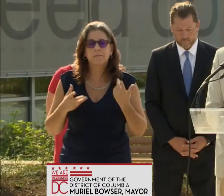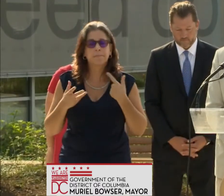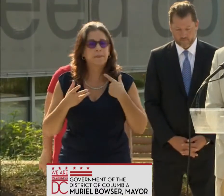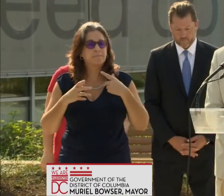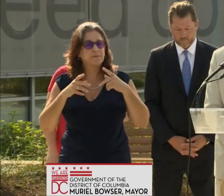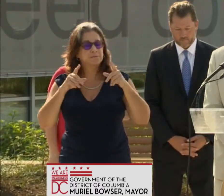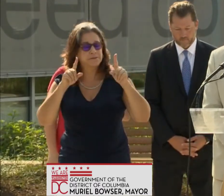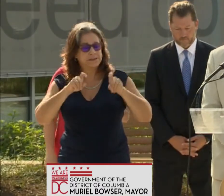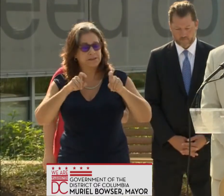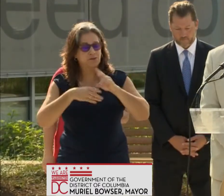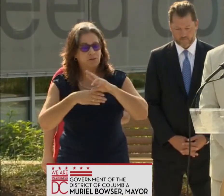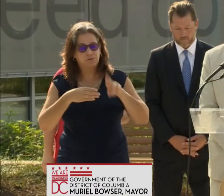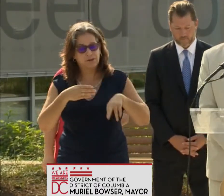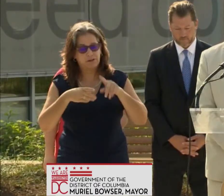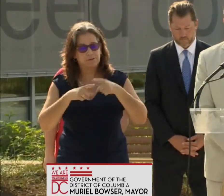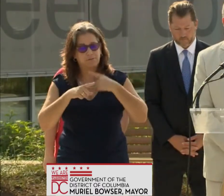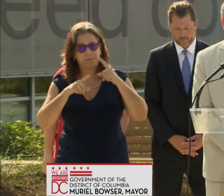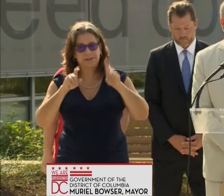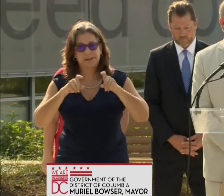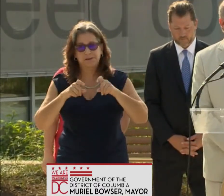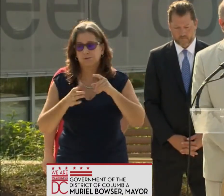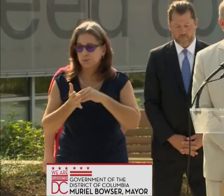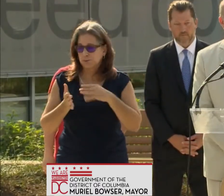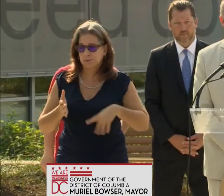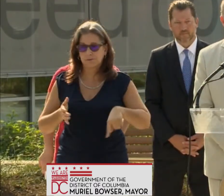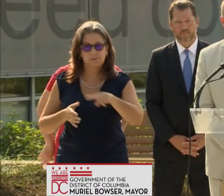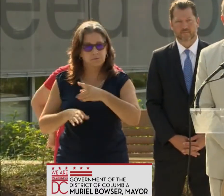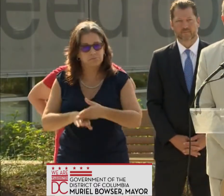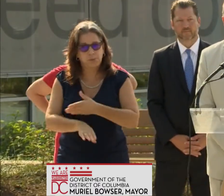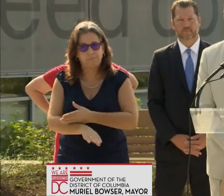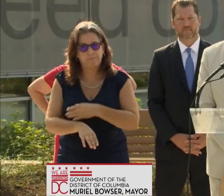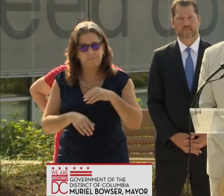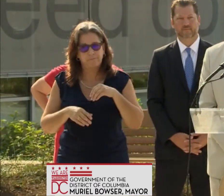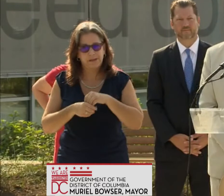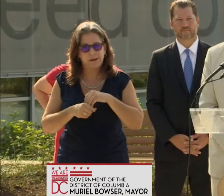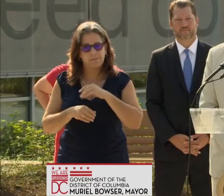there's still a long way to go so that's the most important what happens in the